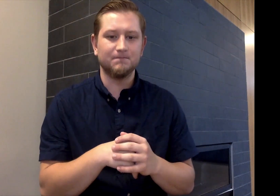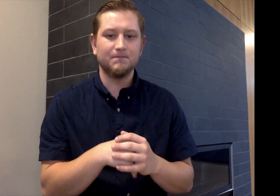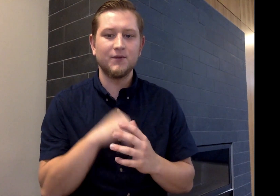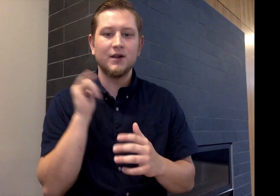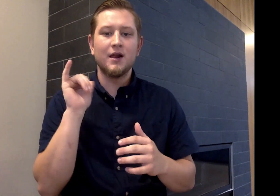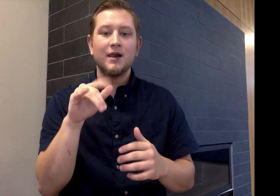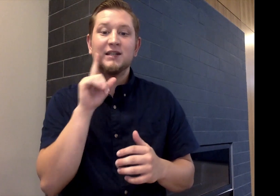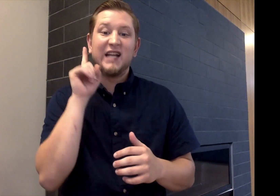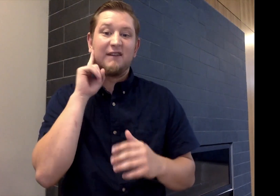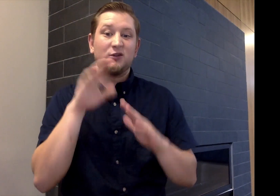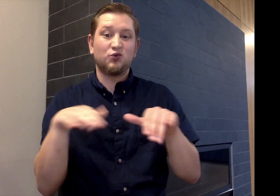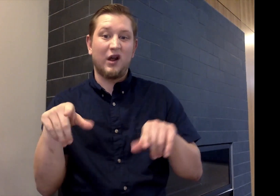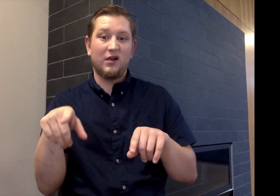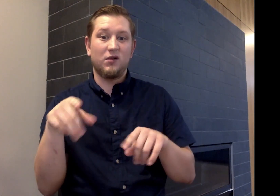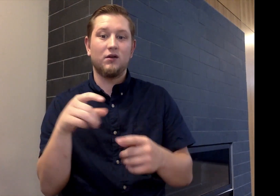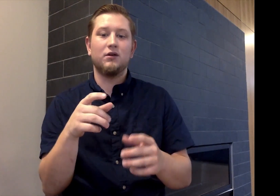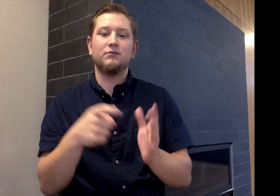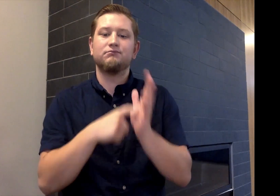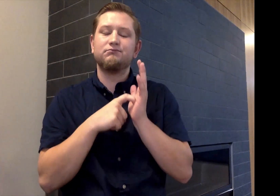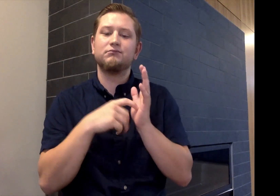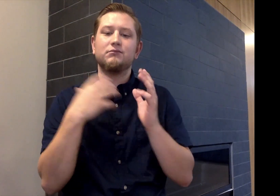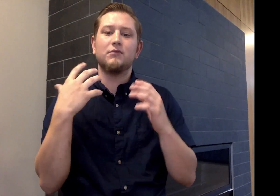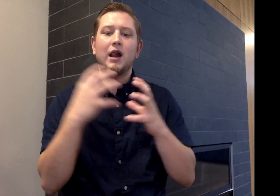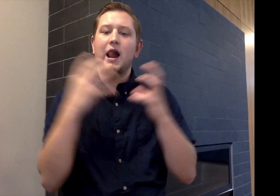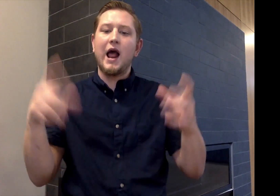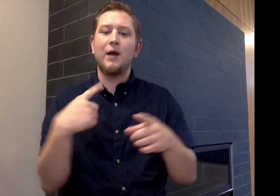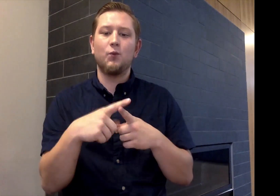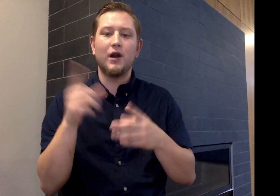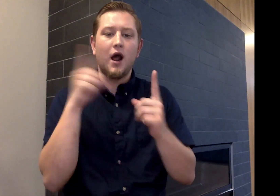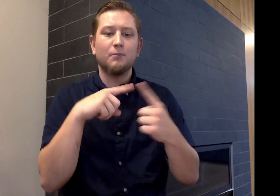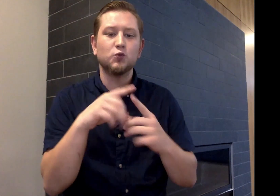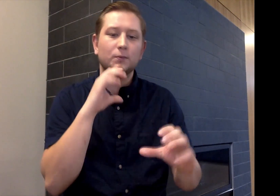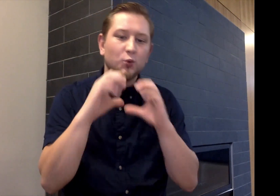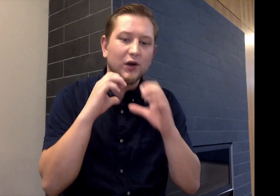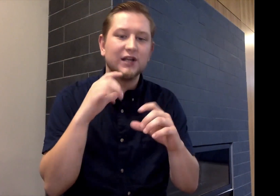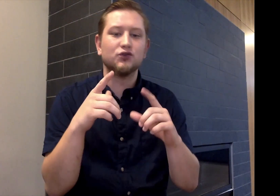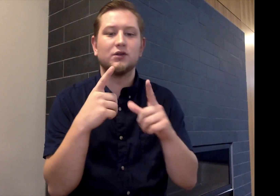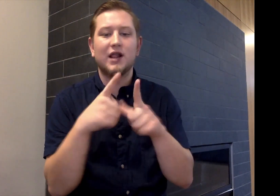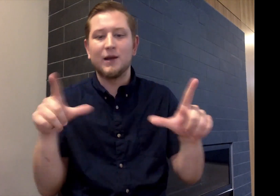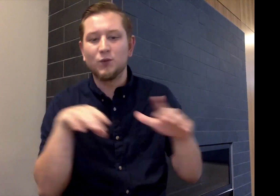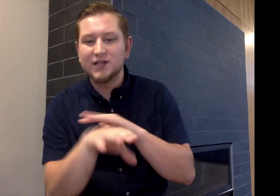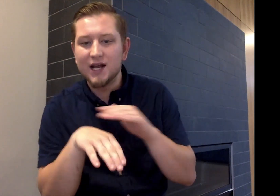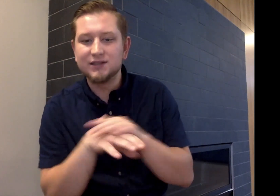for me to get independence and for a deaf child, there's so much that is needed for communication